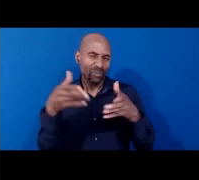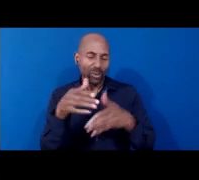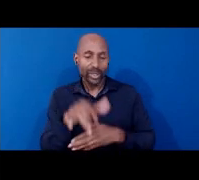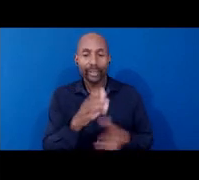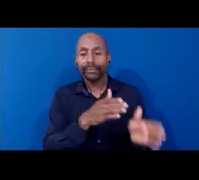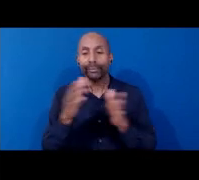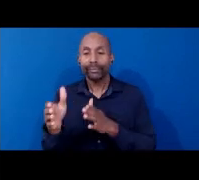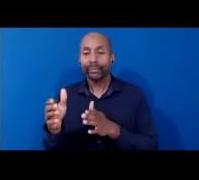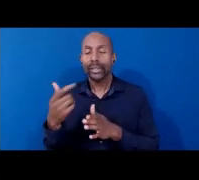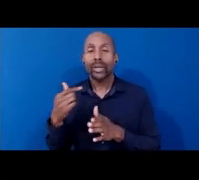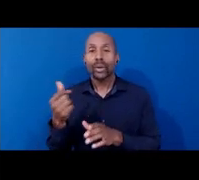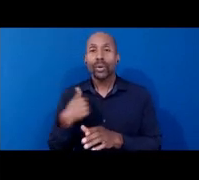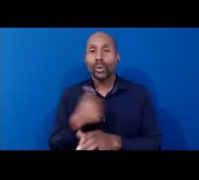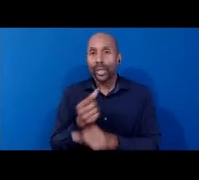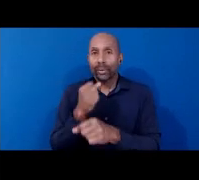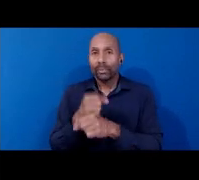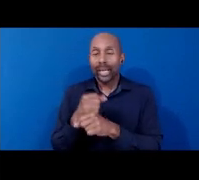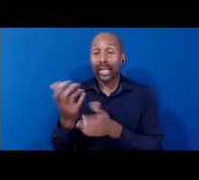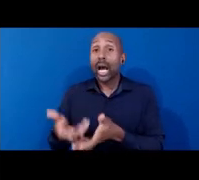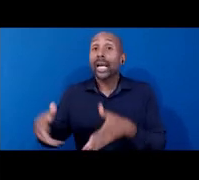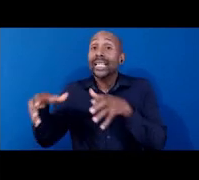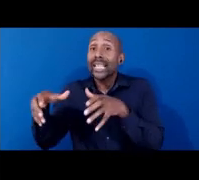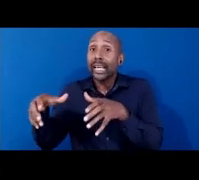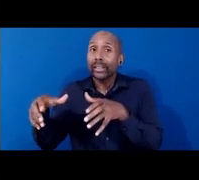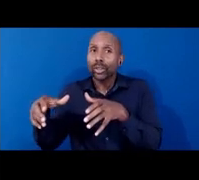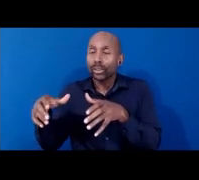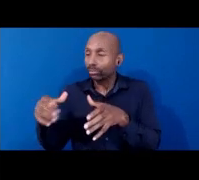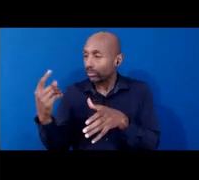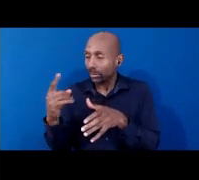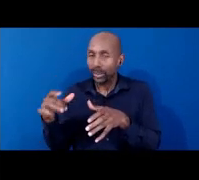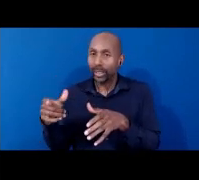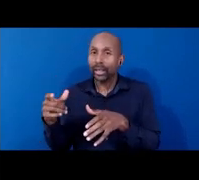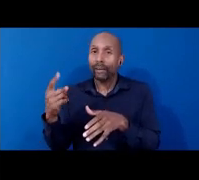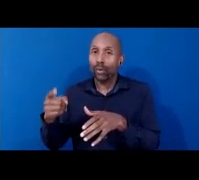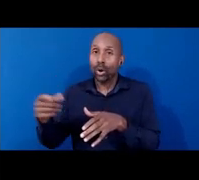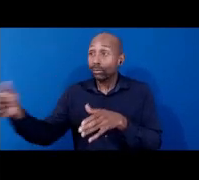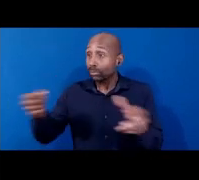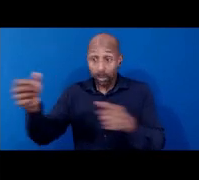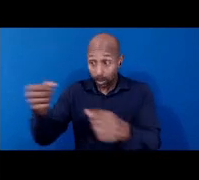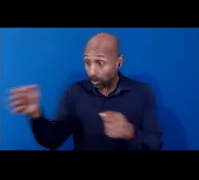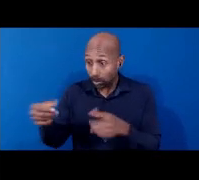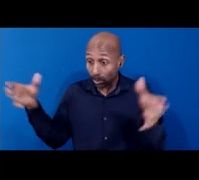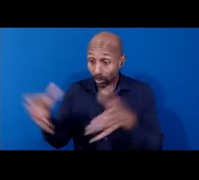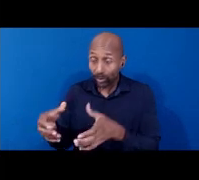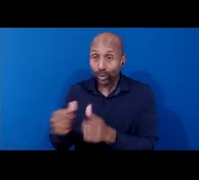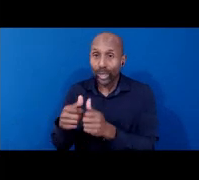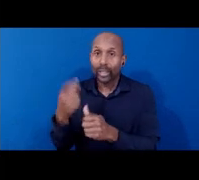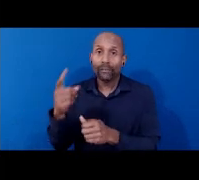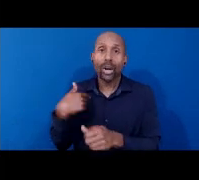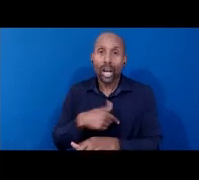networks together or the partners together to do the work across all of these challenges. Next slide, please.